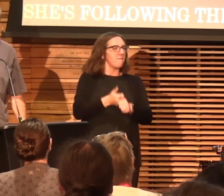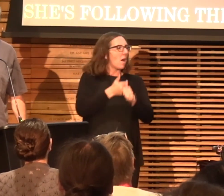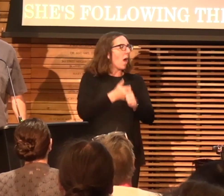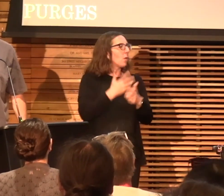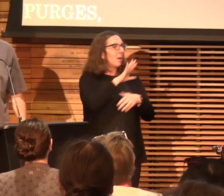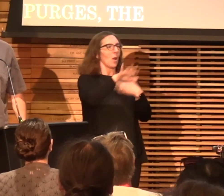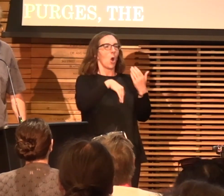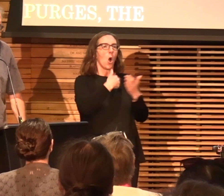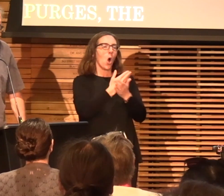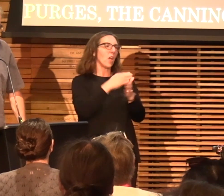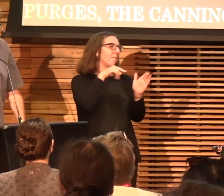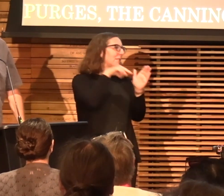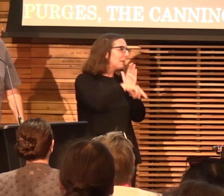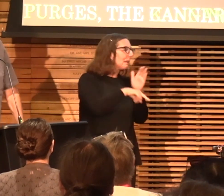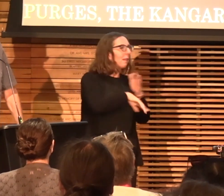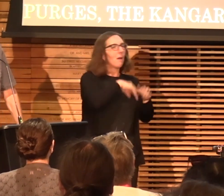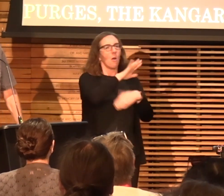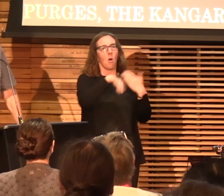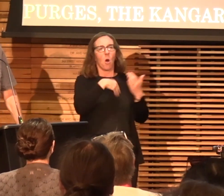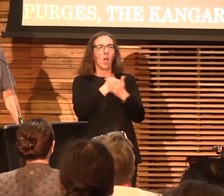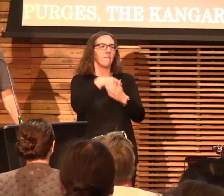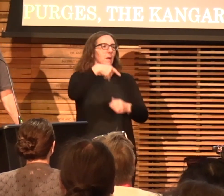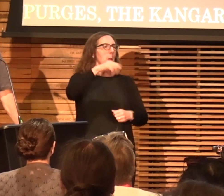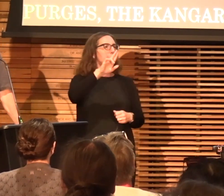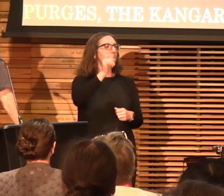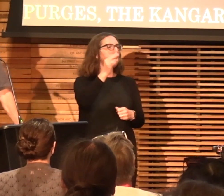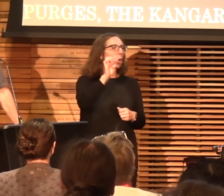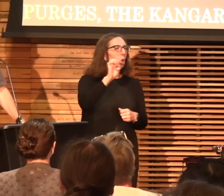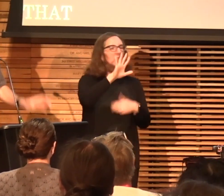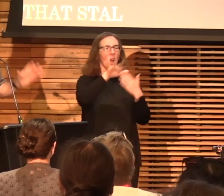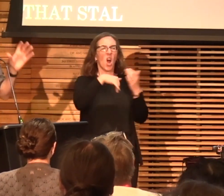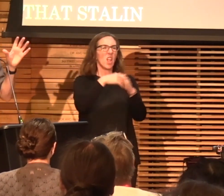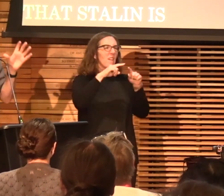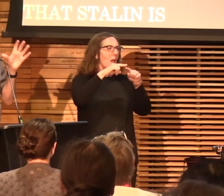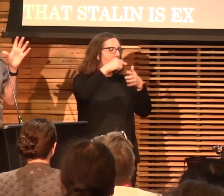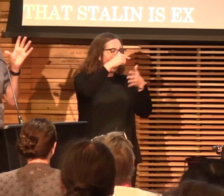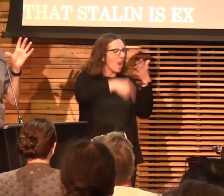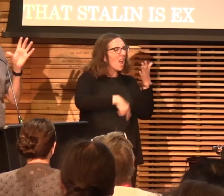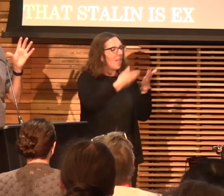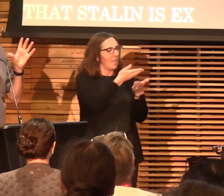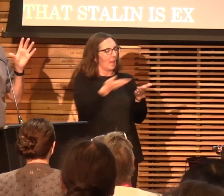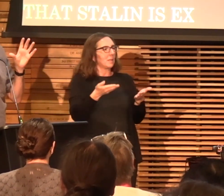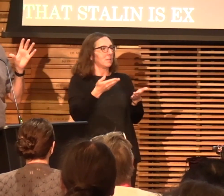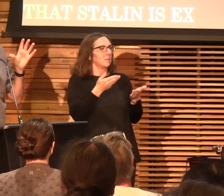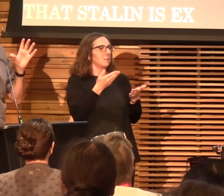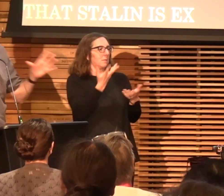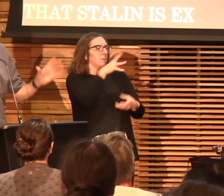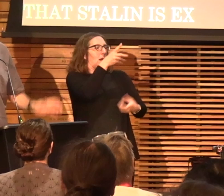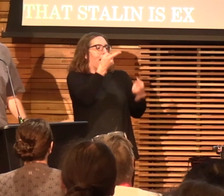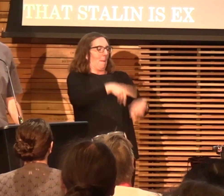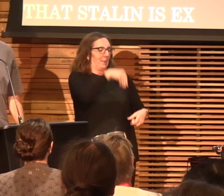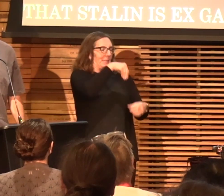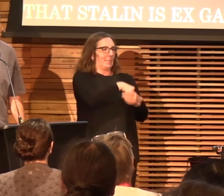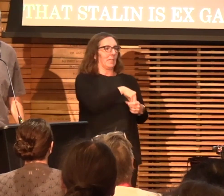the executions that Stalin's engaging in. So she doesn't like Stalin.